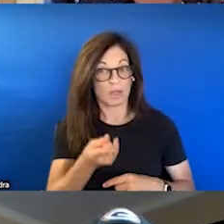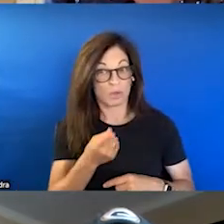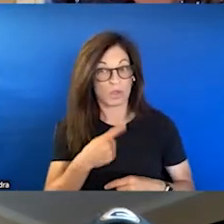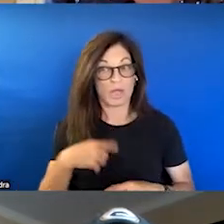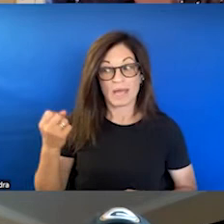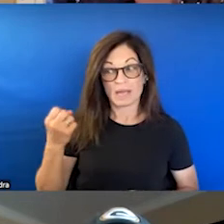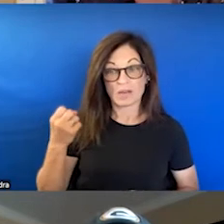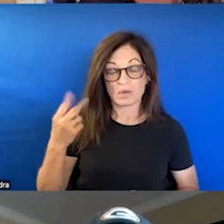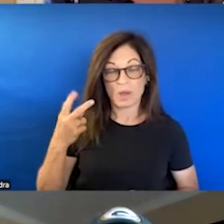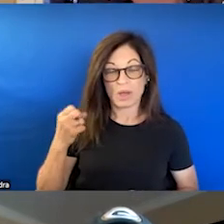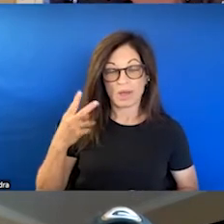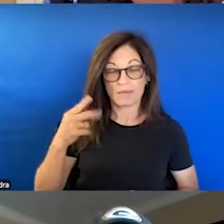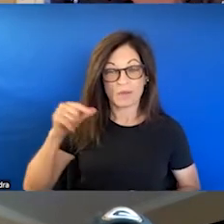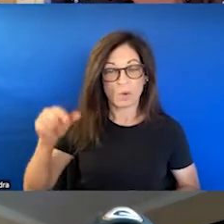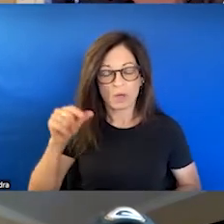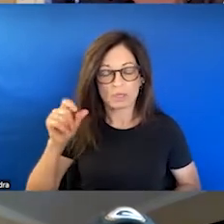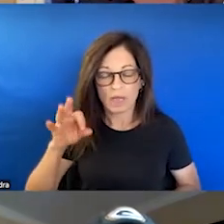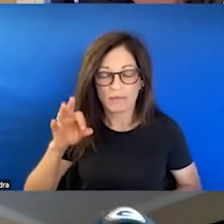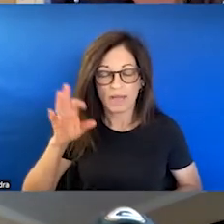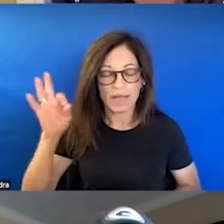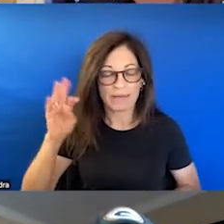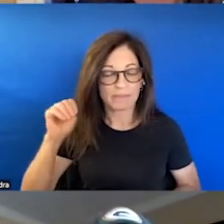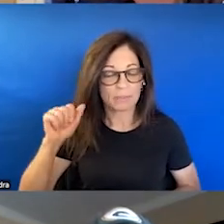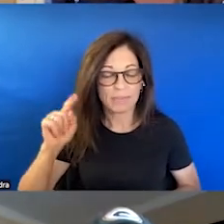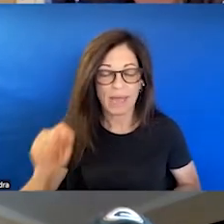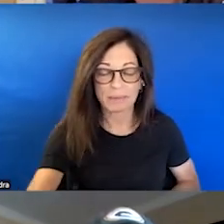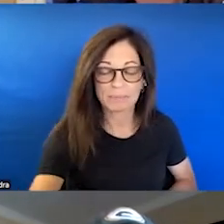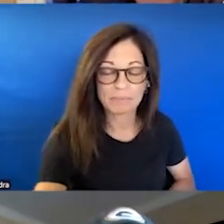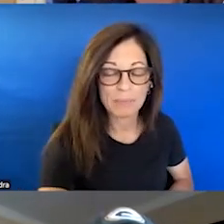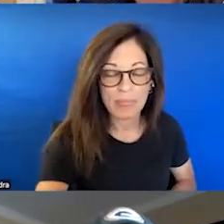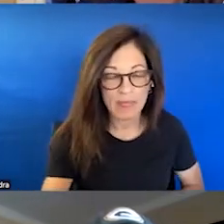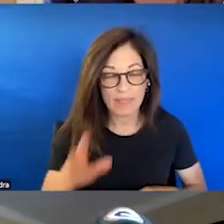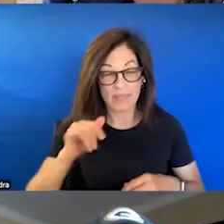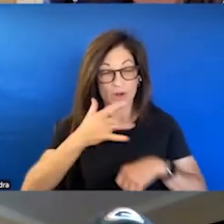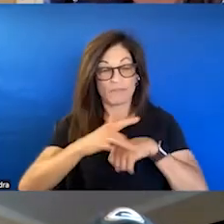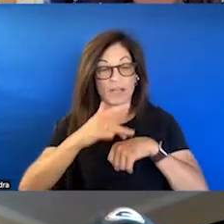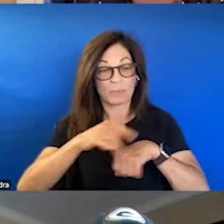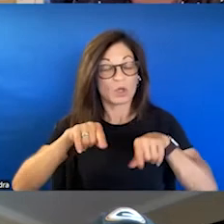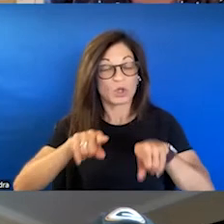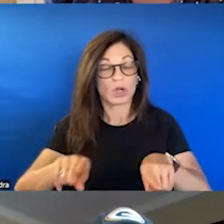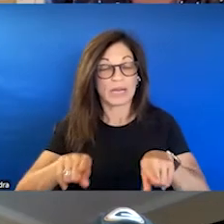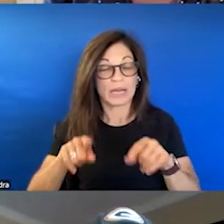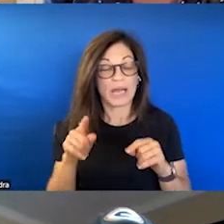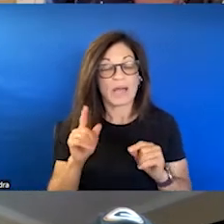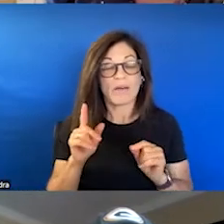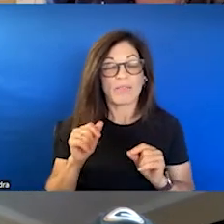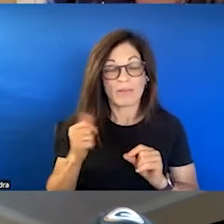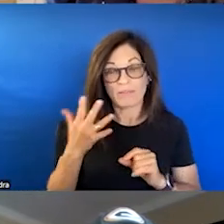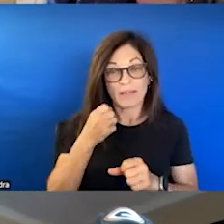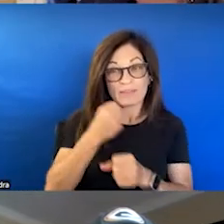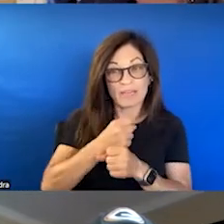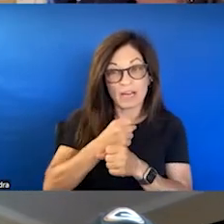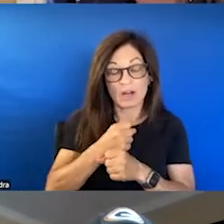INCREASED FMAT AVAILABLE DURING THE FIVE YEAR PERIOD. ARE ONLY ONE BITE OF THE APPLE. I THINK